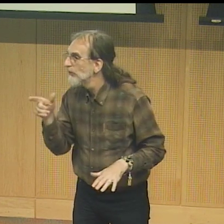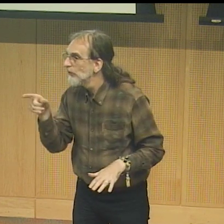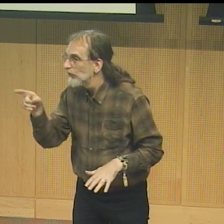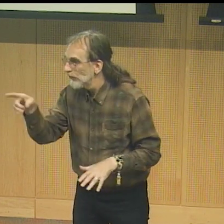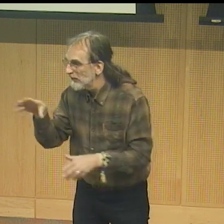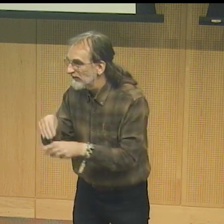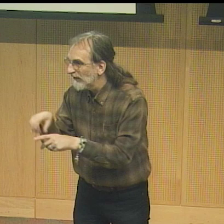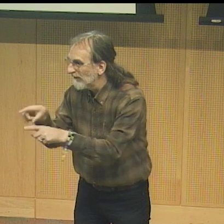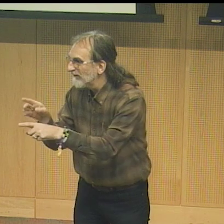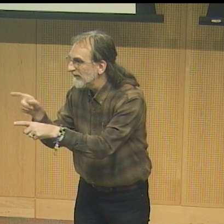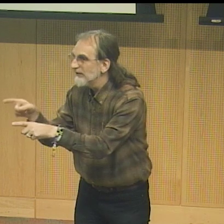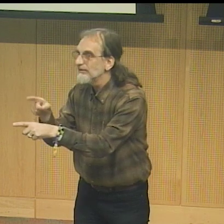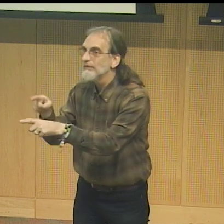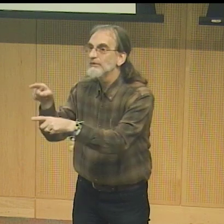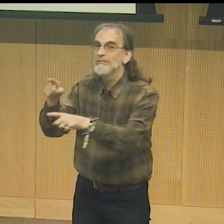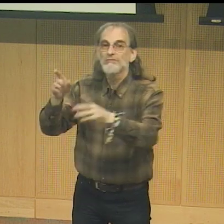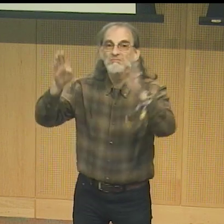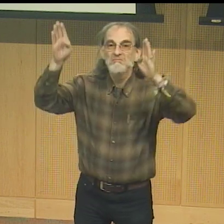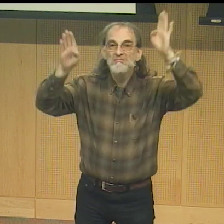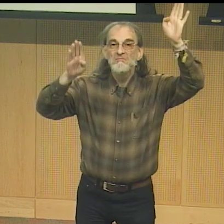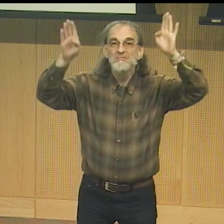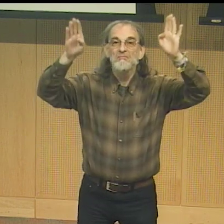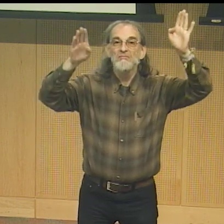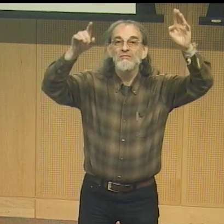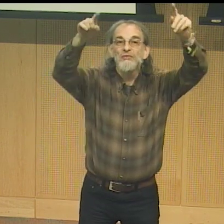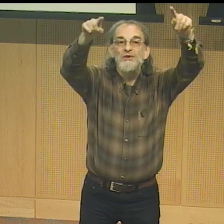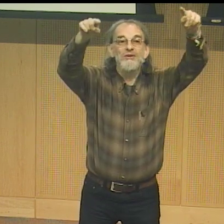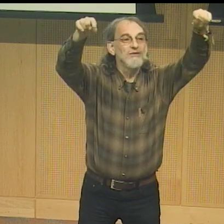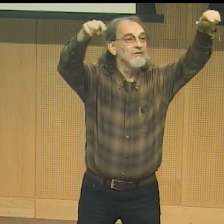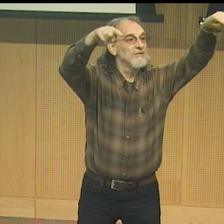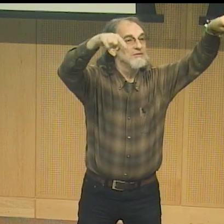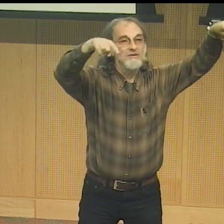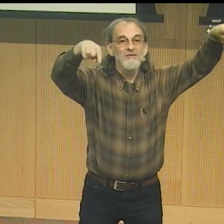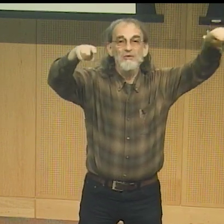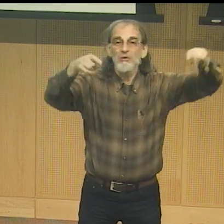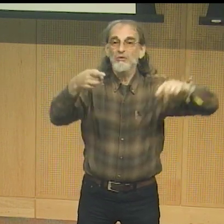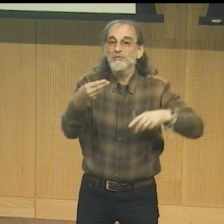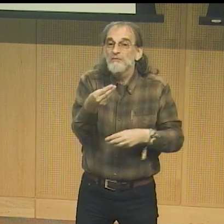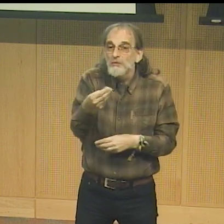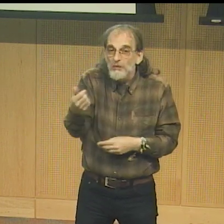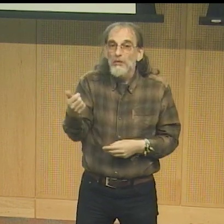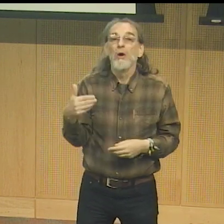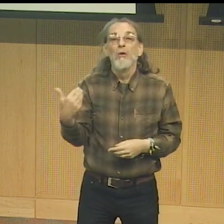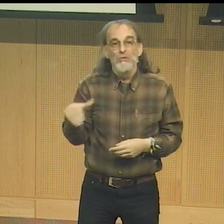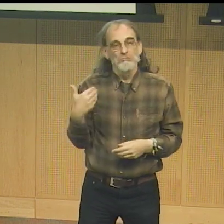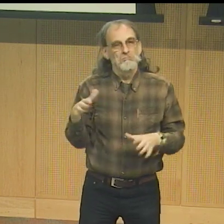I don't know, have you been involved in the courses? I think some of you may have participated in some of the Deafhood courses being offered by the Foundation.